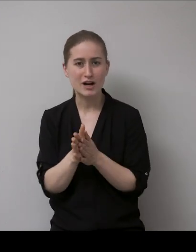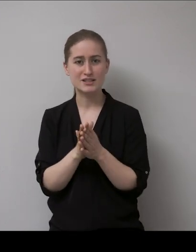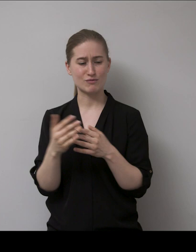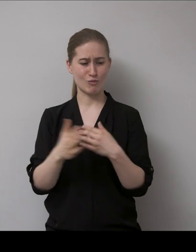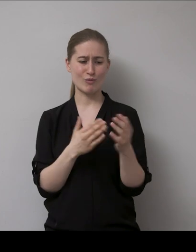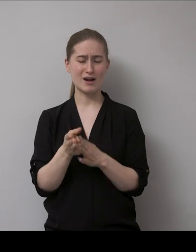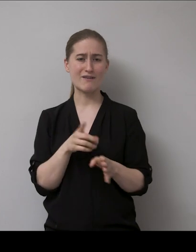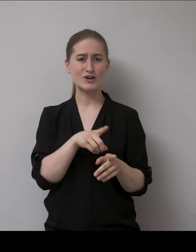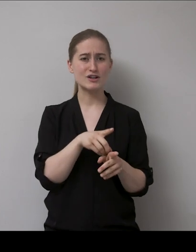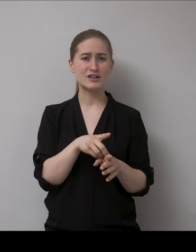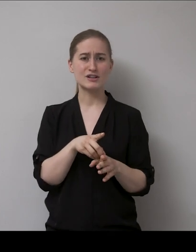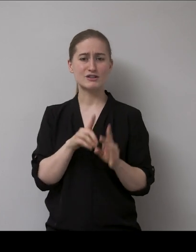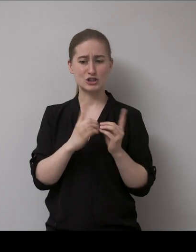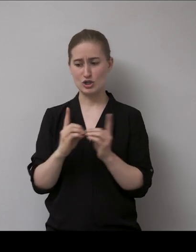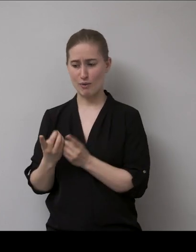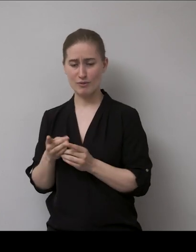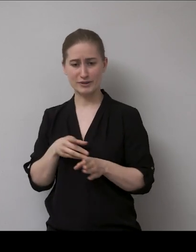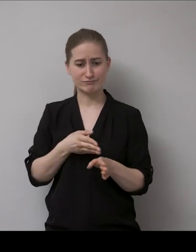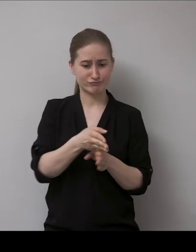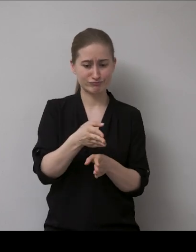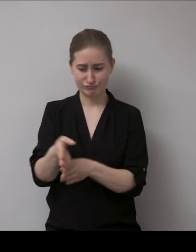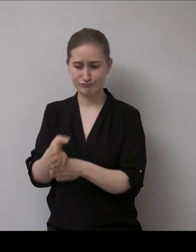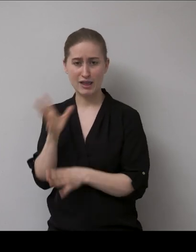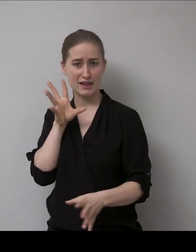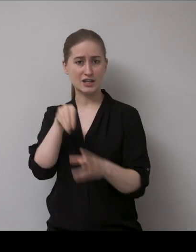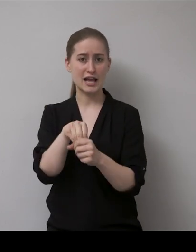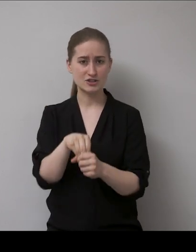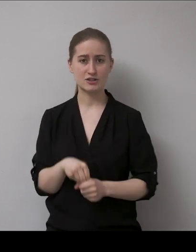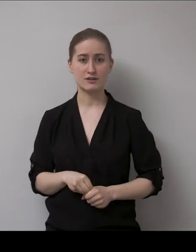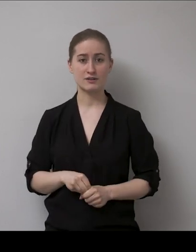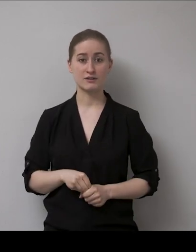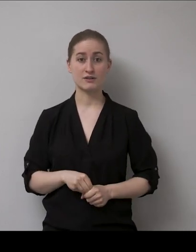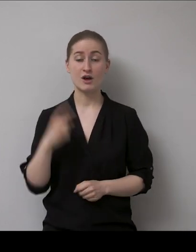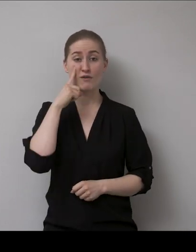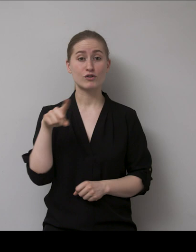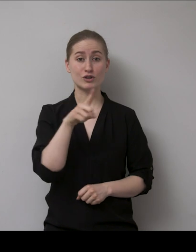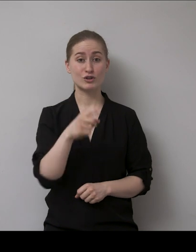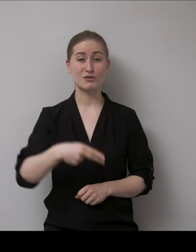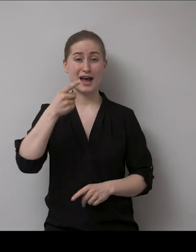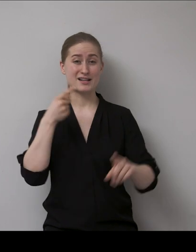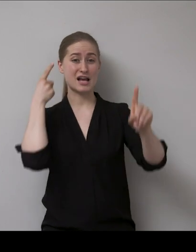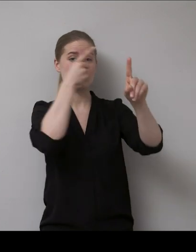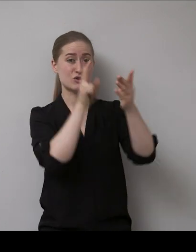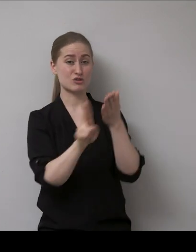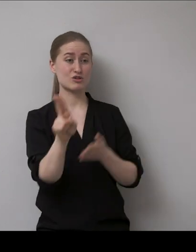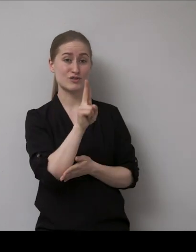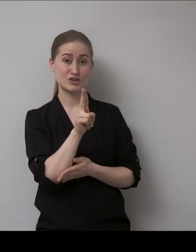"of work or thought they may be engaged." In you, the highest aspirations of the university are realized.